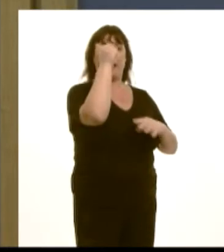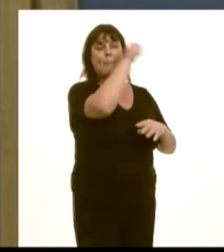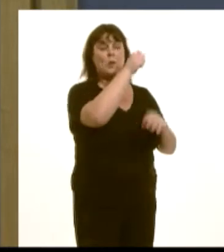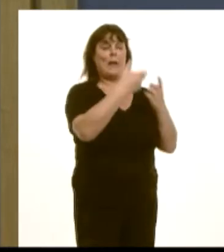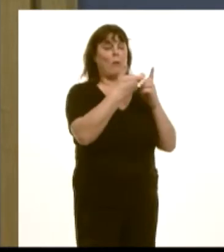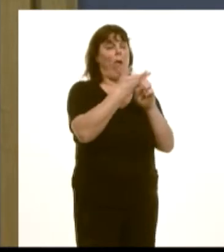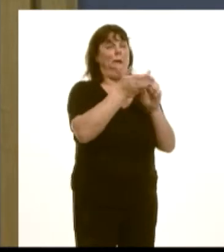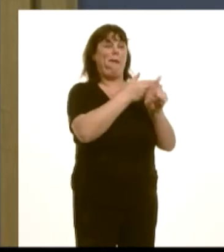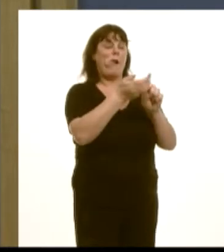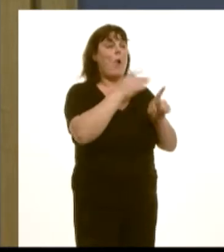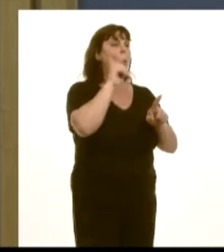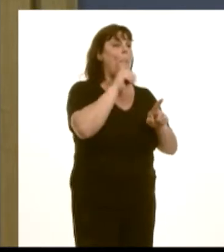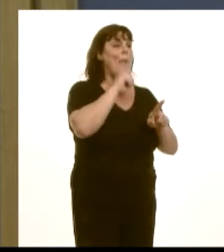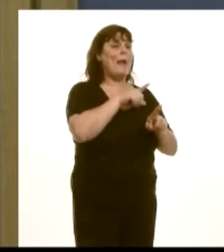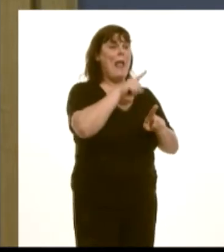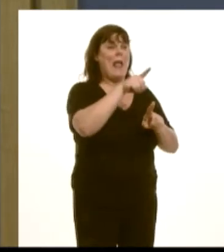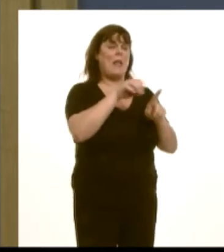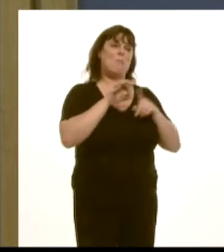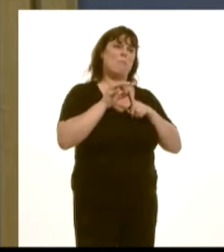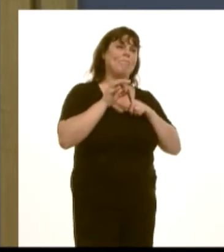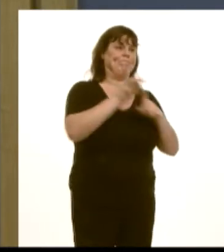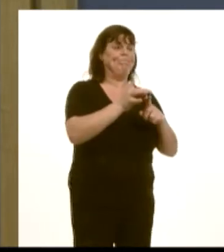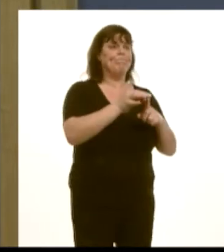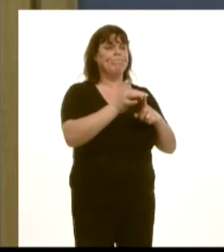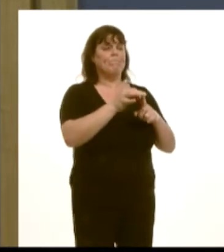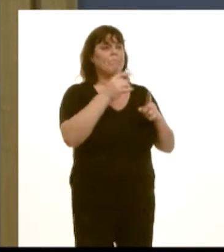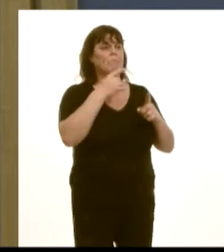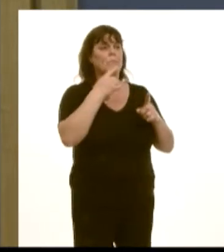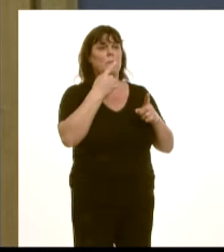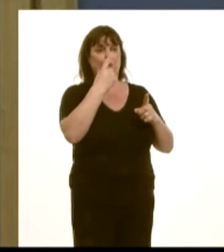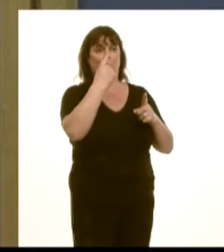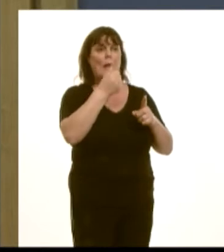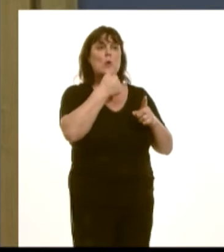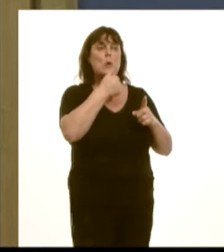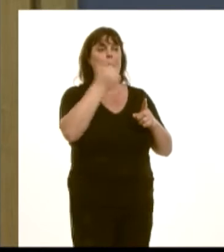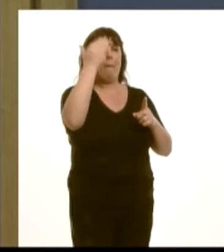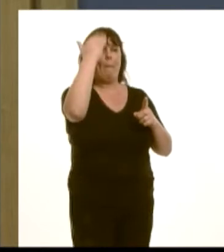sexual violence and psychological abuse as techniques in coercing and controlling women.